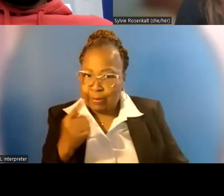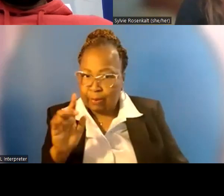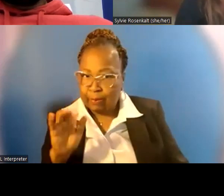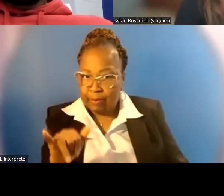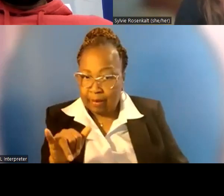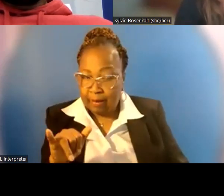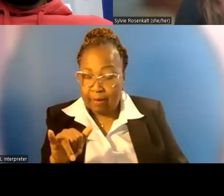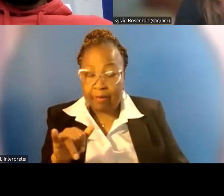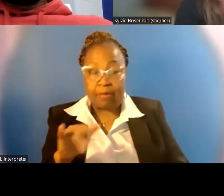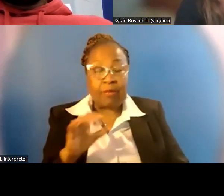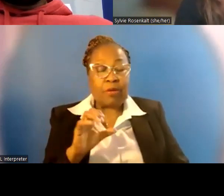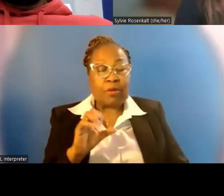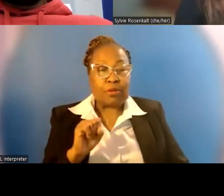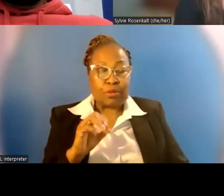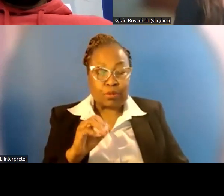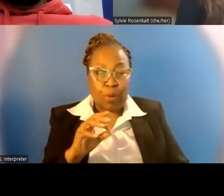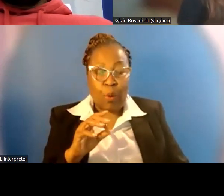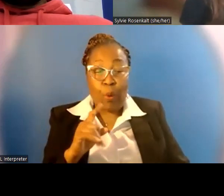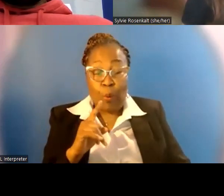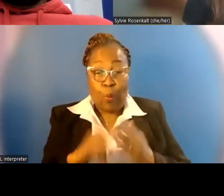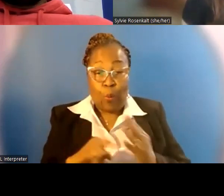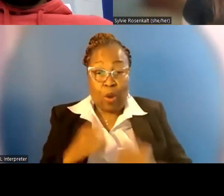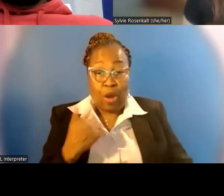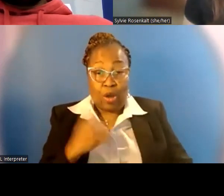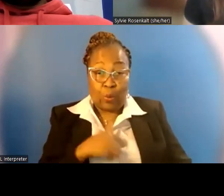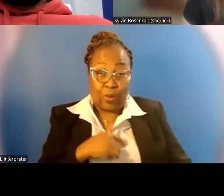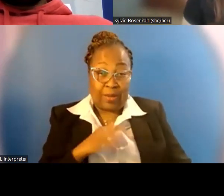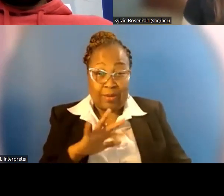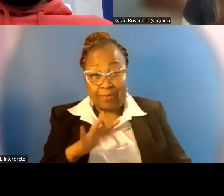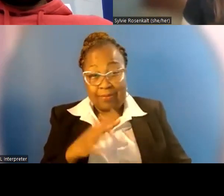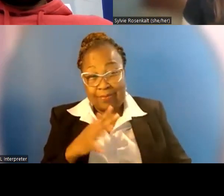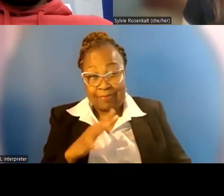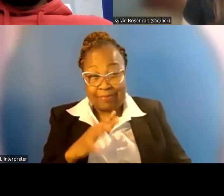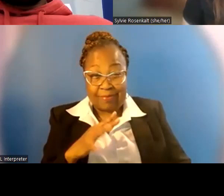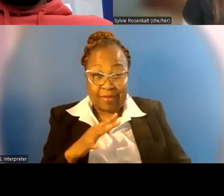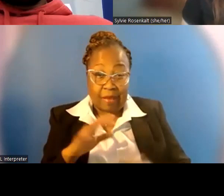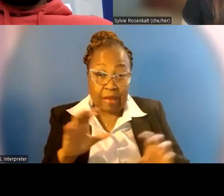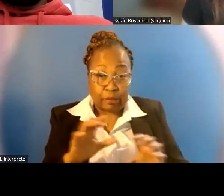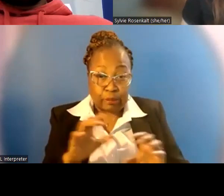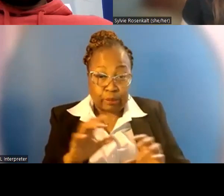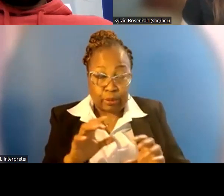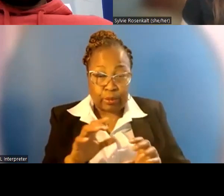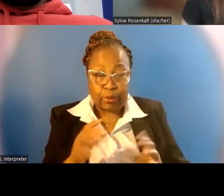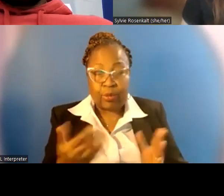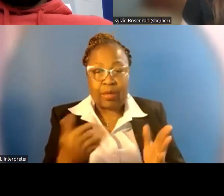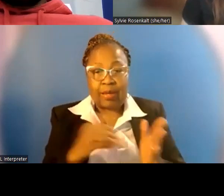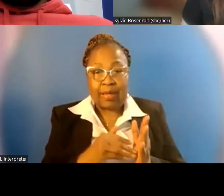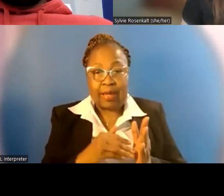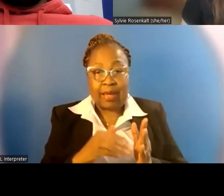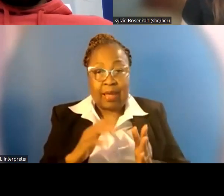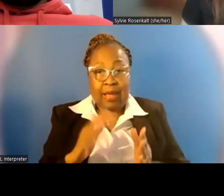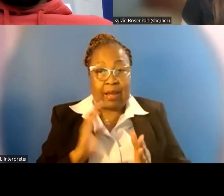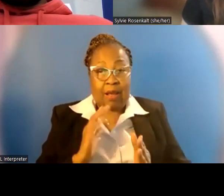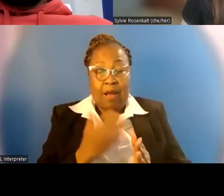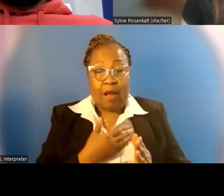So what we kind of do is again, more of a conversational approach